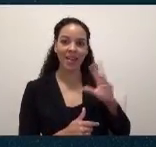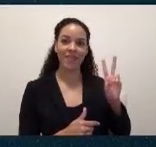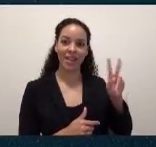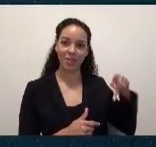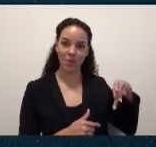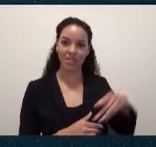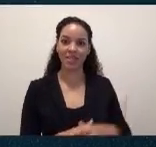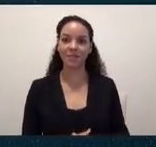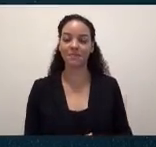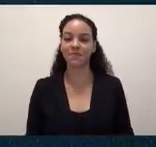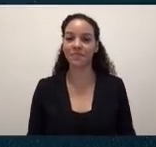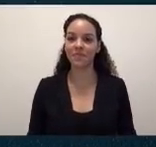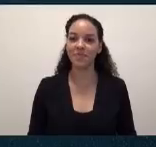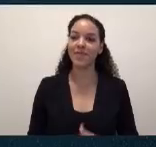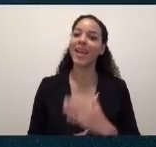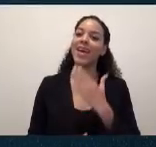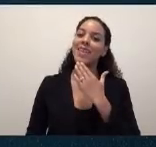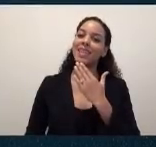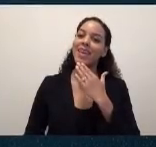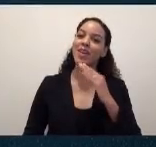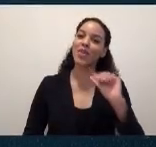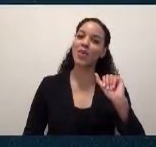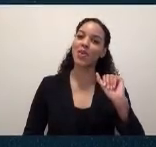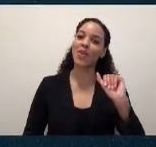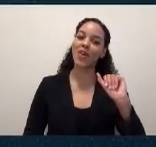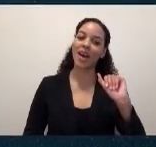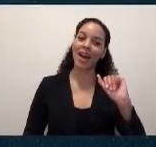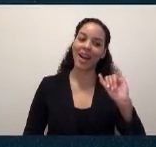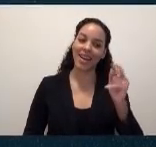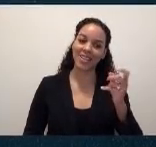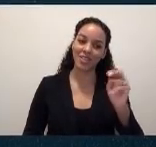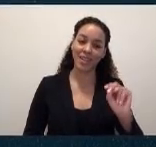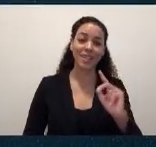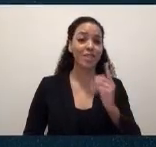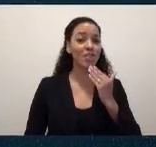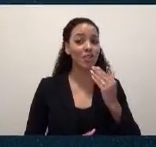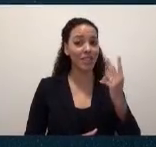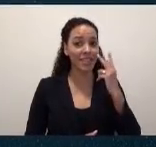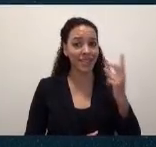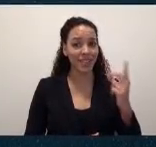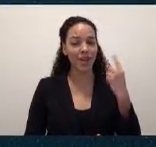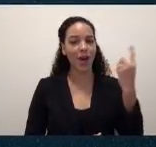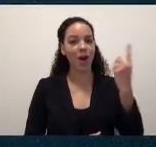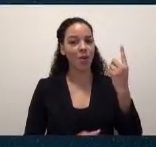The Vice President: Thank you Ai-Jen. It's so good to see you and always to work with you over these years.